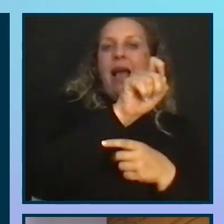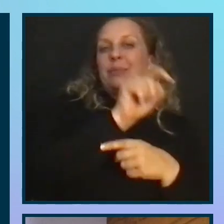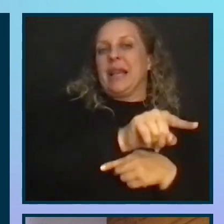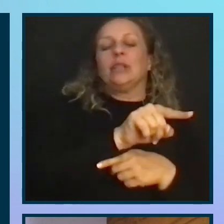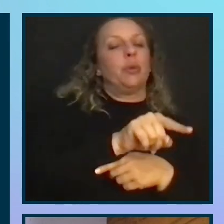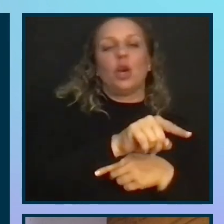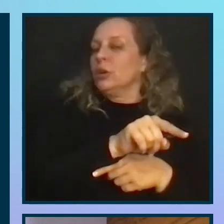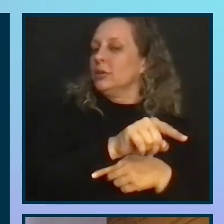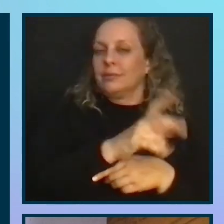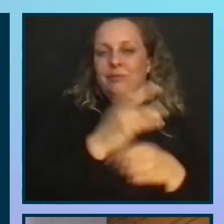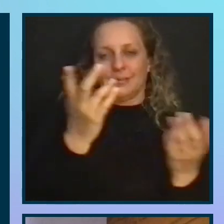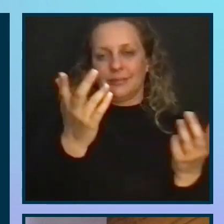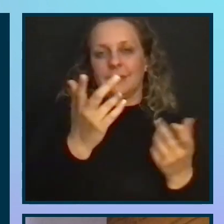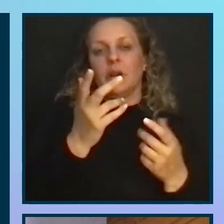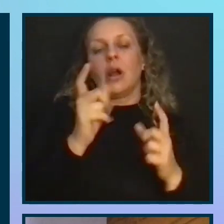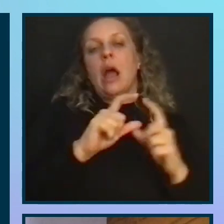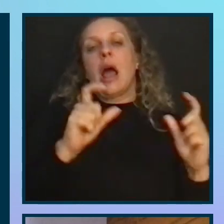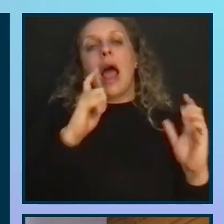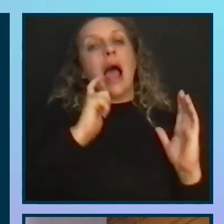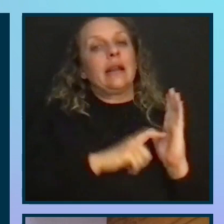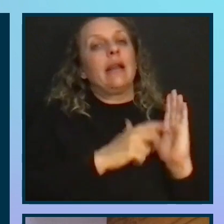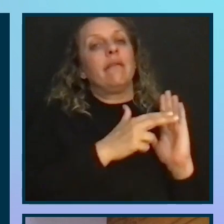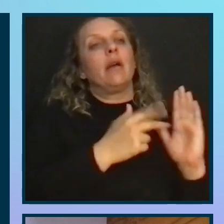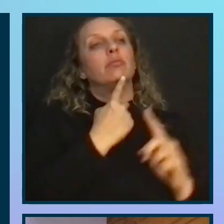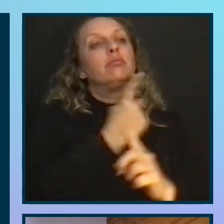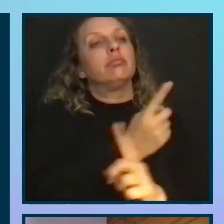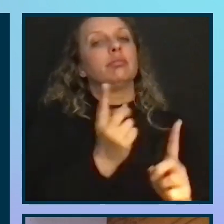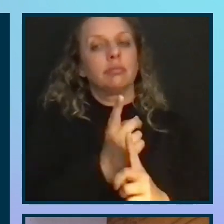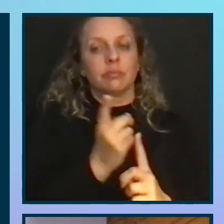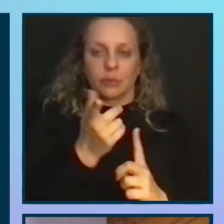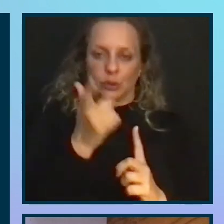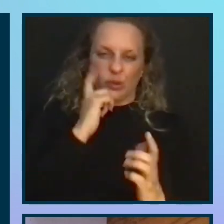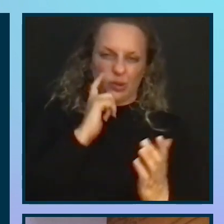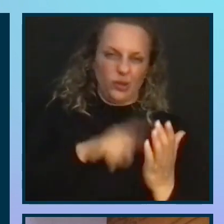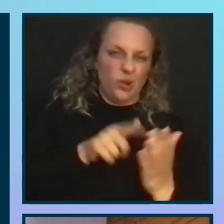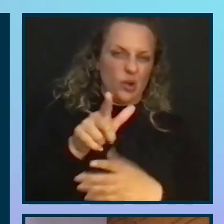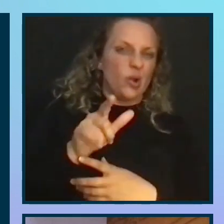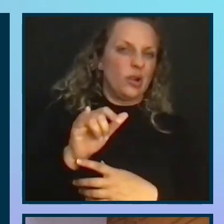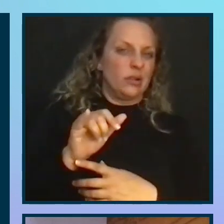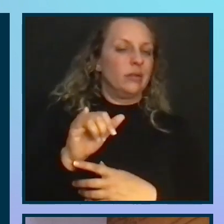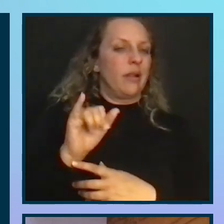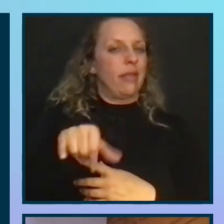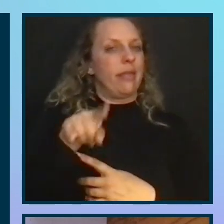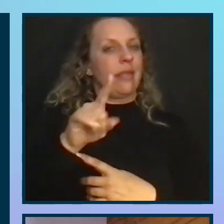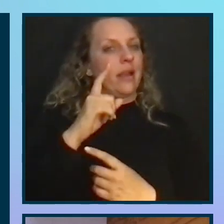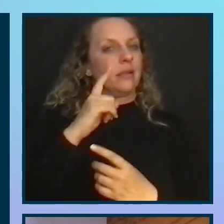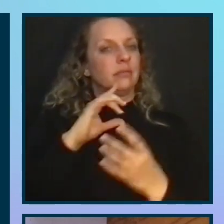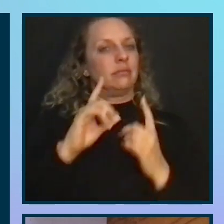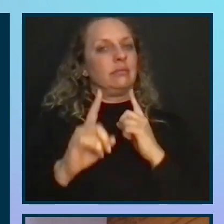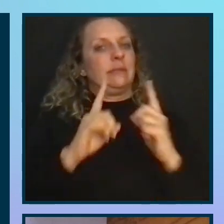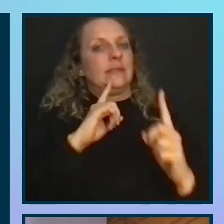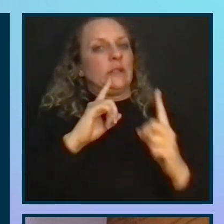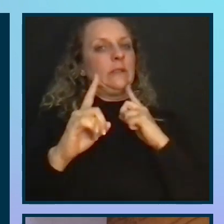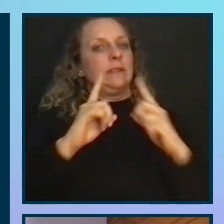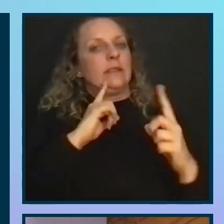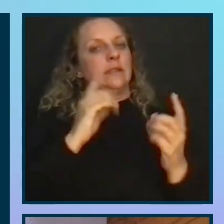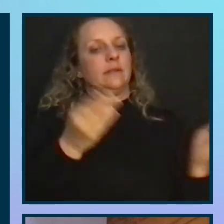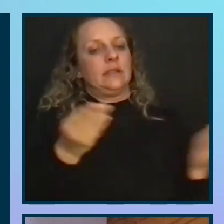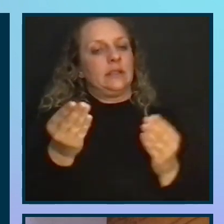Headings are identified and as you saw there with the iOS rotor, that facilitates navigation along long screens.